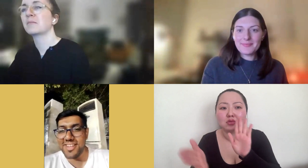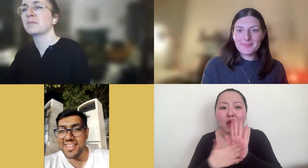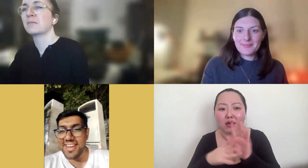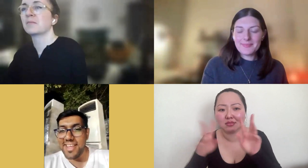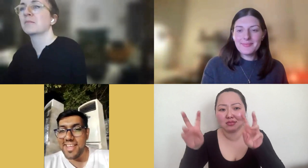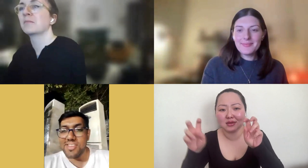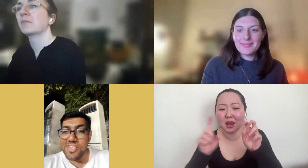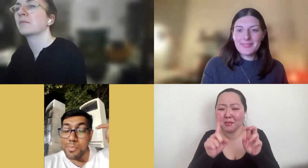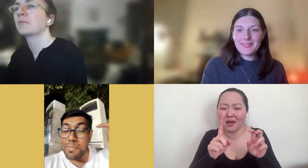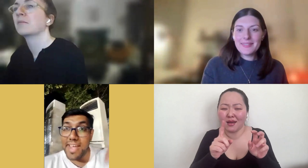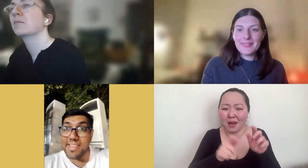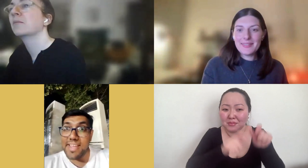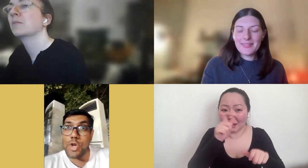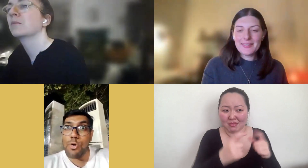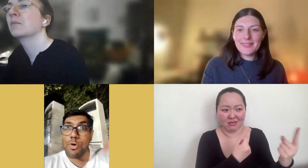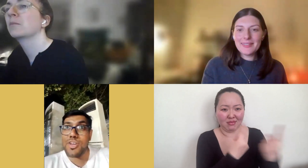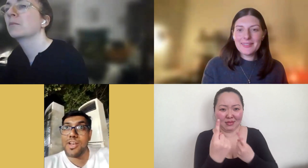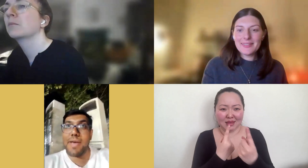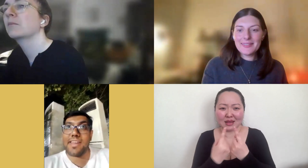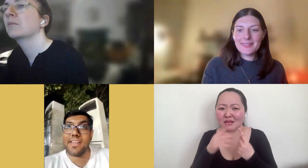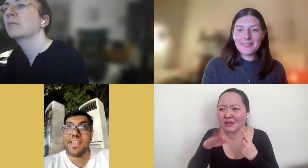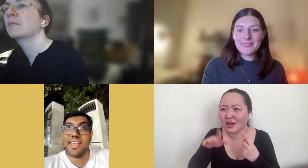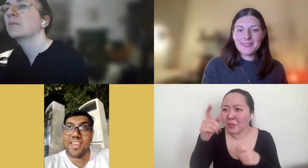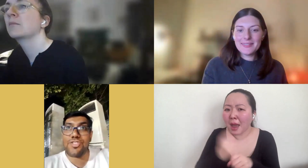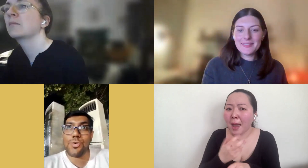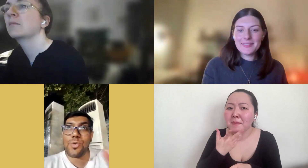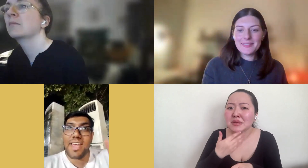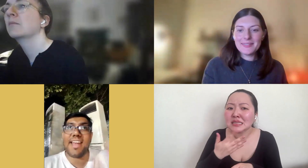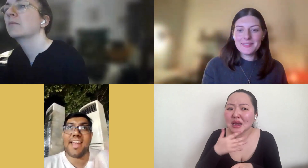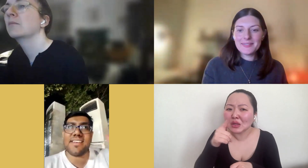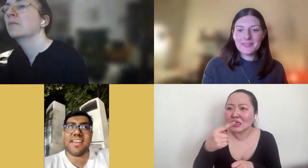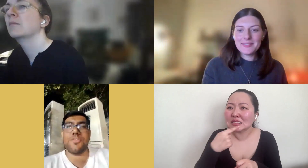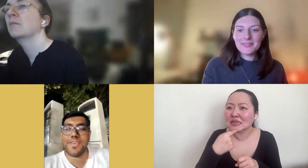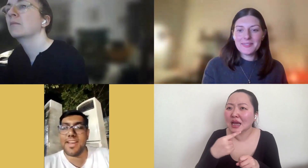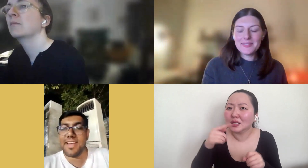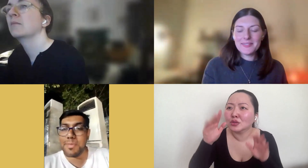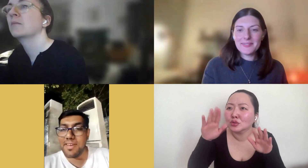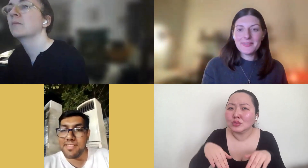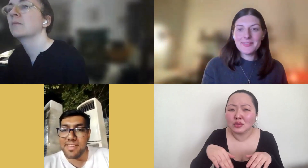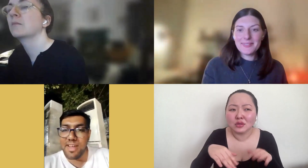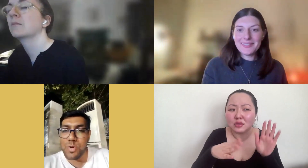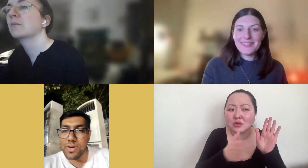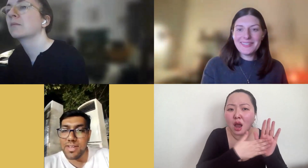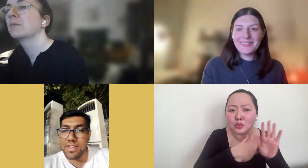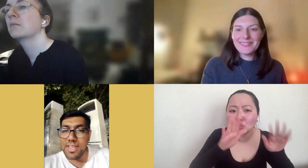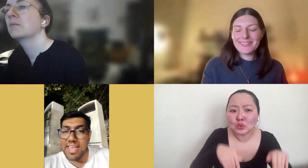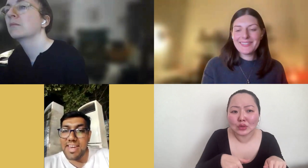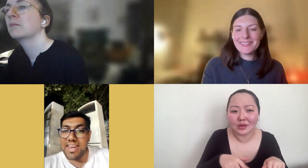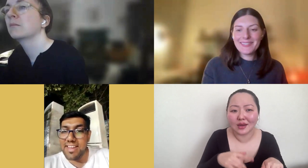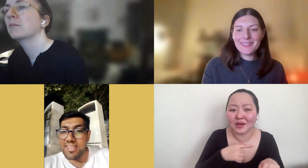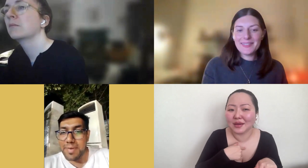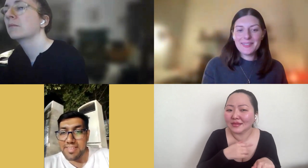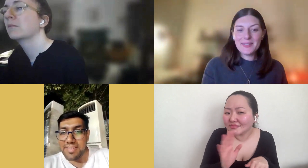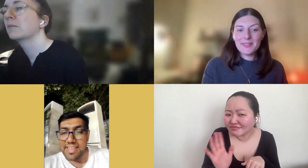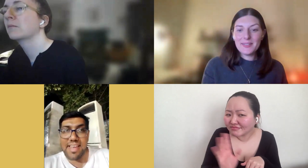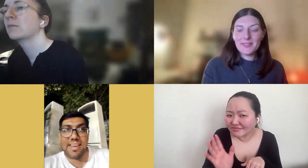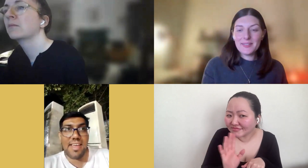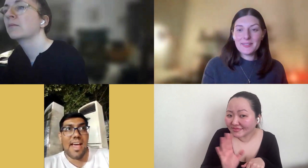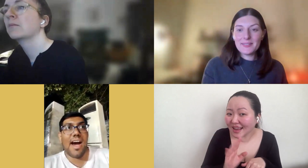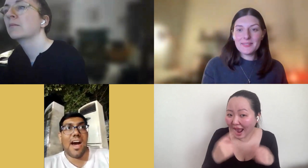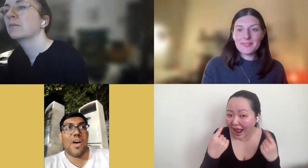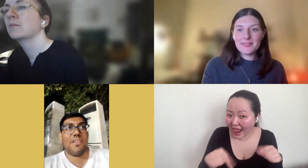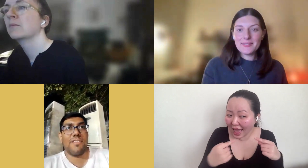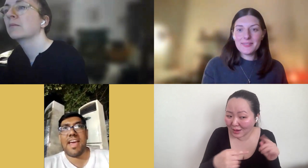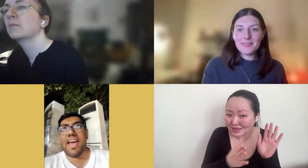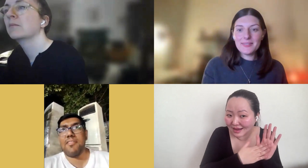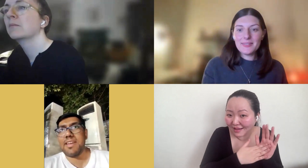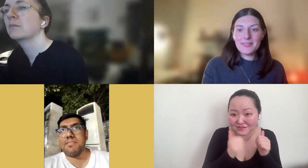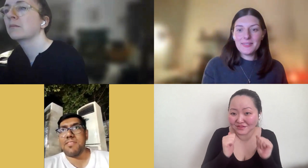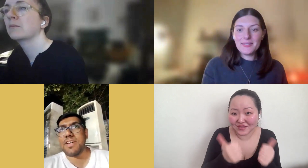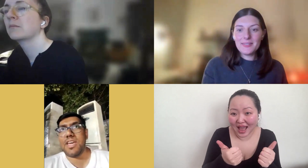touch." Yes you can touch the artwork in a space like that. And just to have that. And we have been